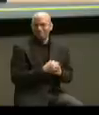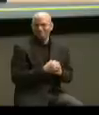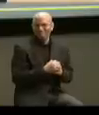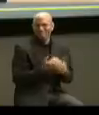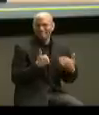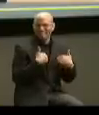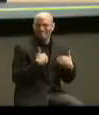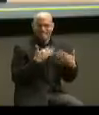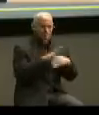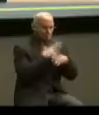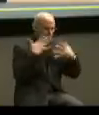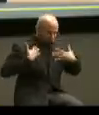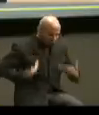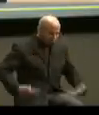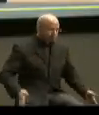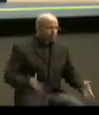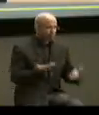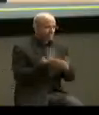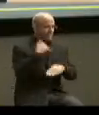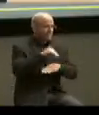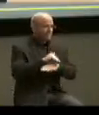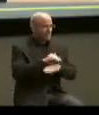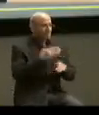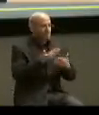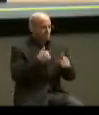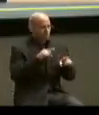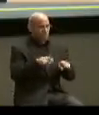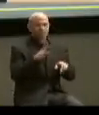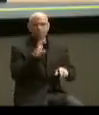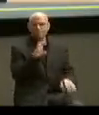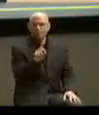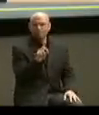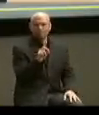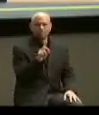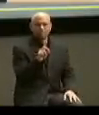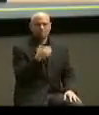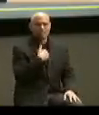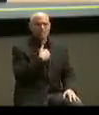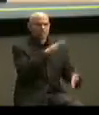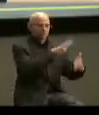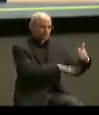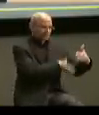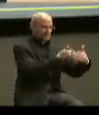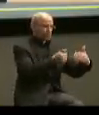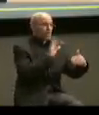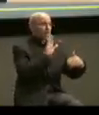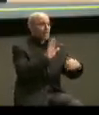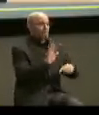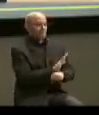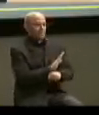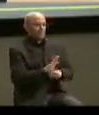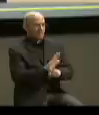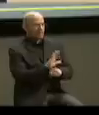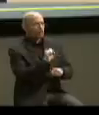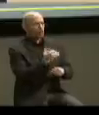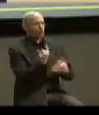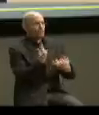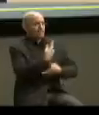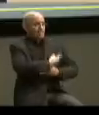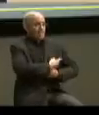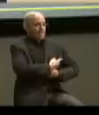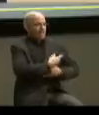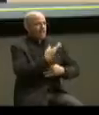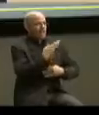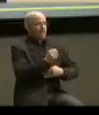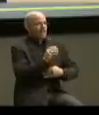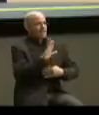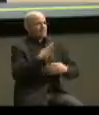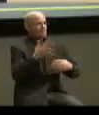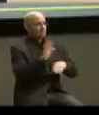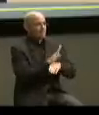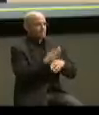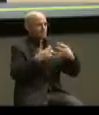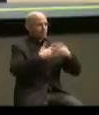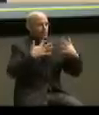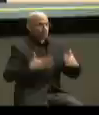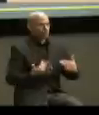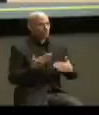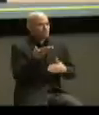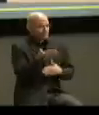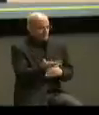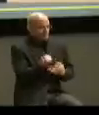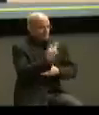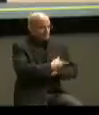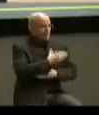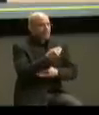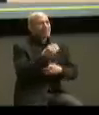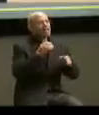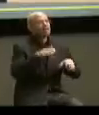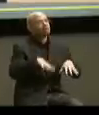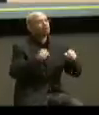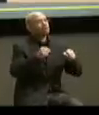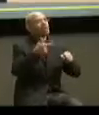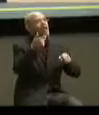HE HAD HIS WHOLE OUTFIT LAID OUT LAST NIGHT BEFORE HE WENT TO